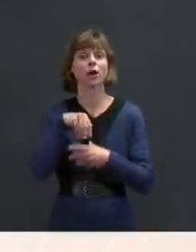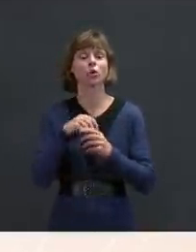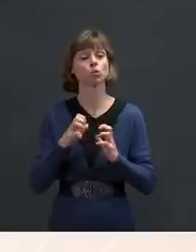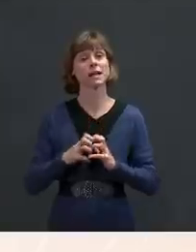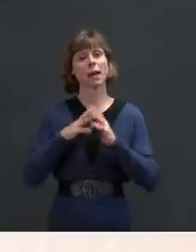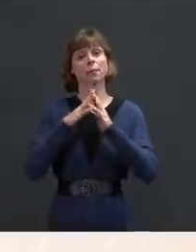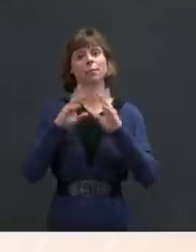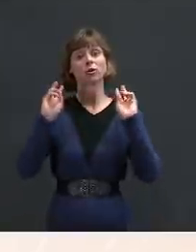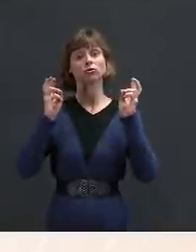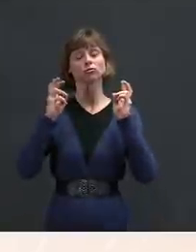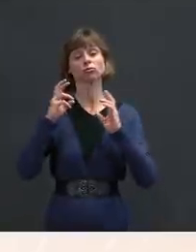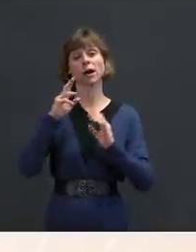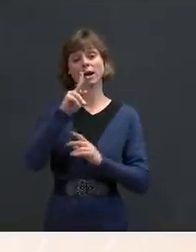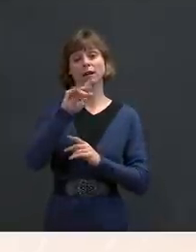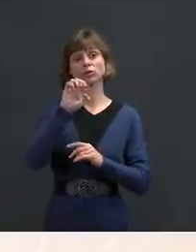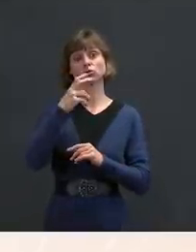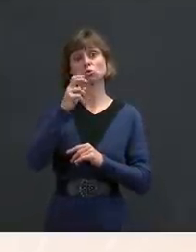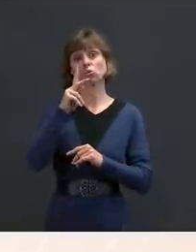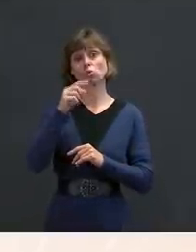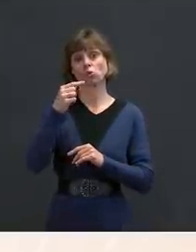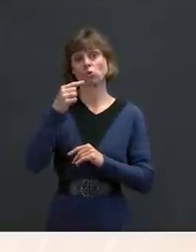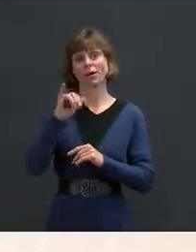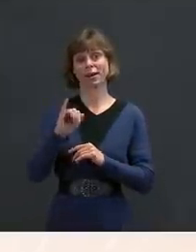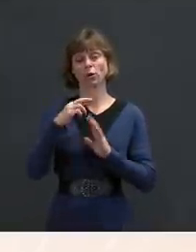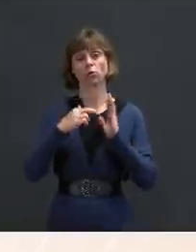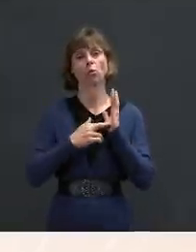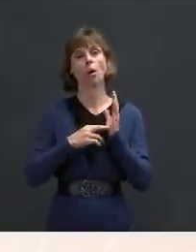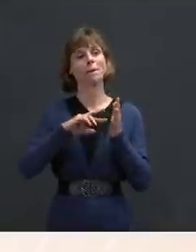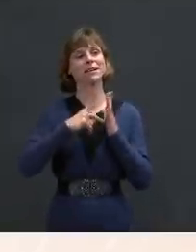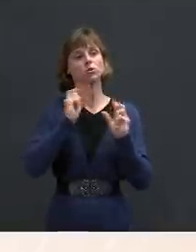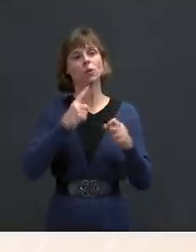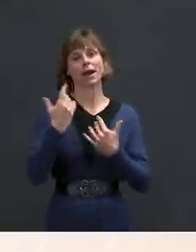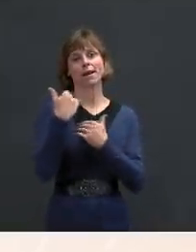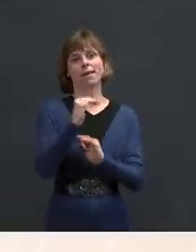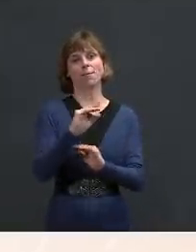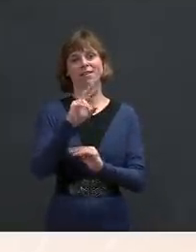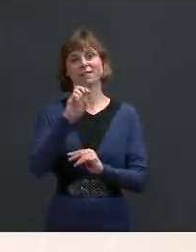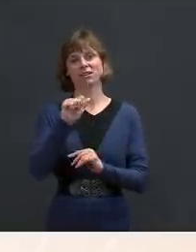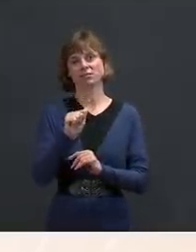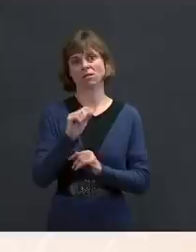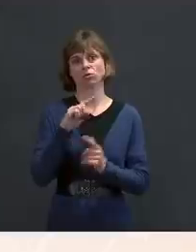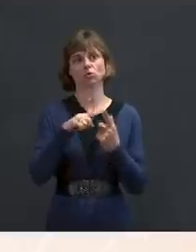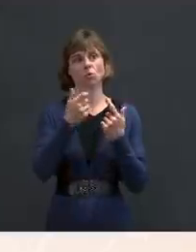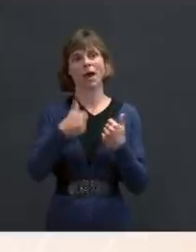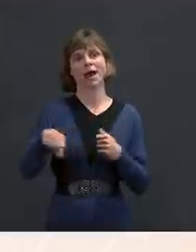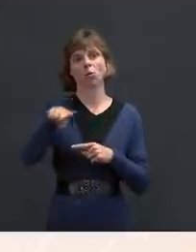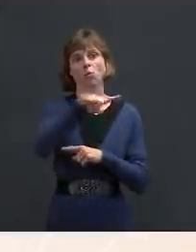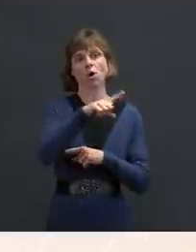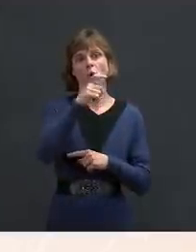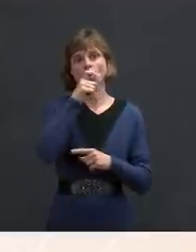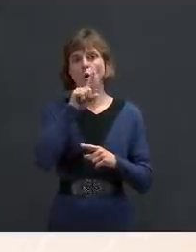allowing the State Department to restrict or revoke visas to any individual believed to be targeting perceived dissidents or journalists;